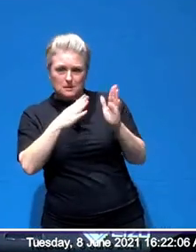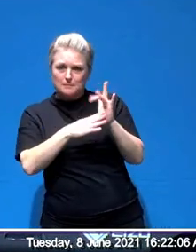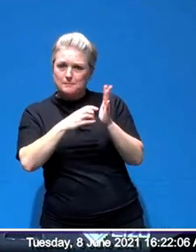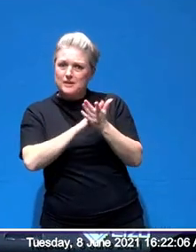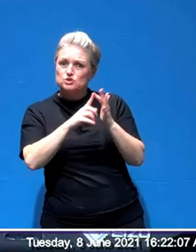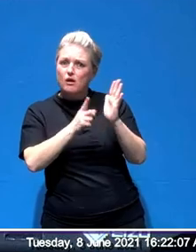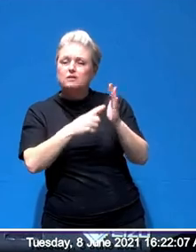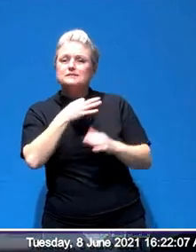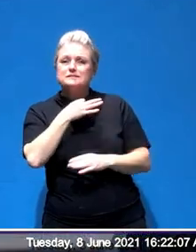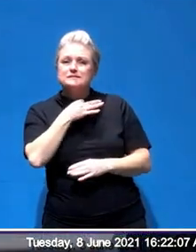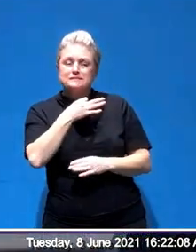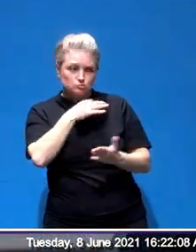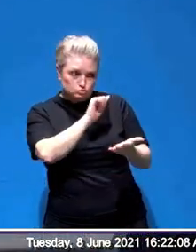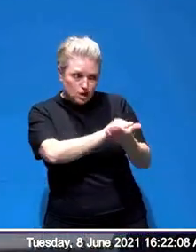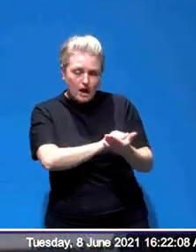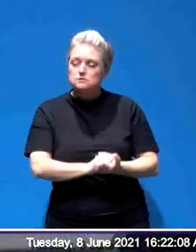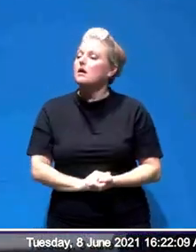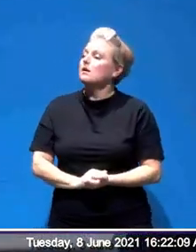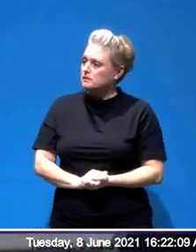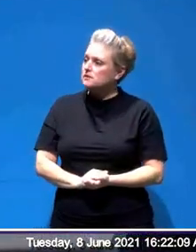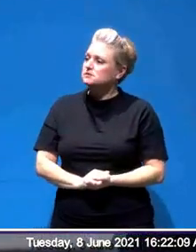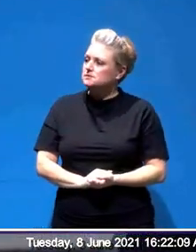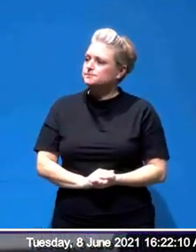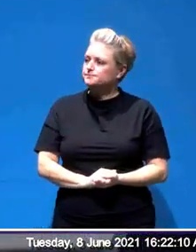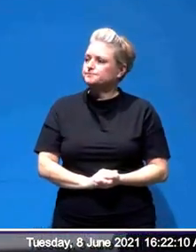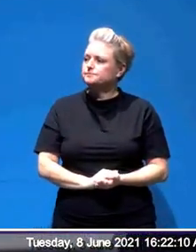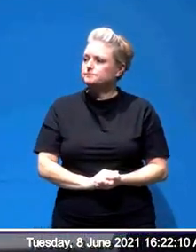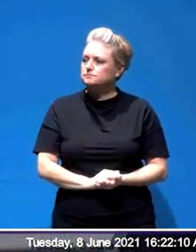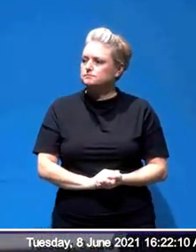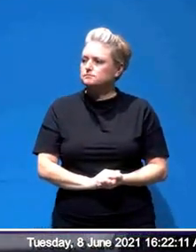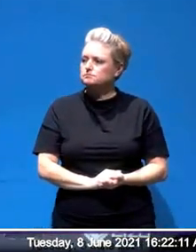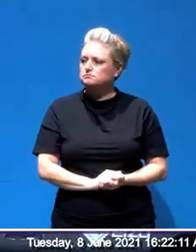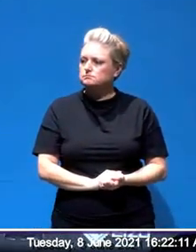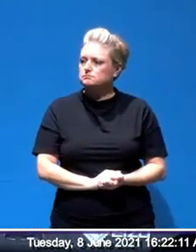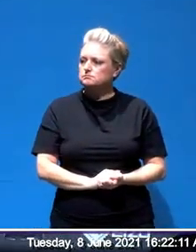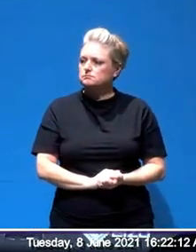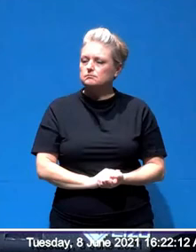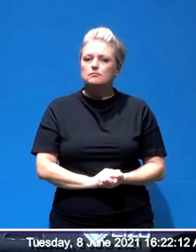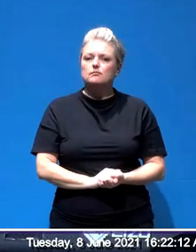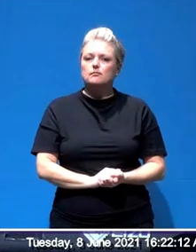Yes, absolutely. Yes. I want to ask you about something you said in answer to Ms Bennett ---